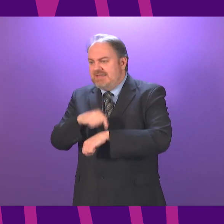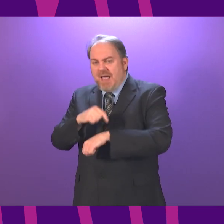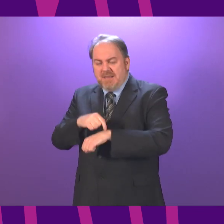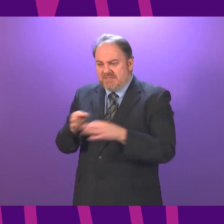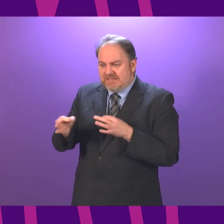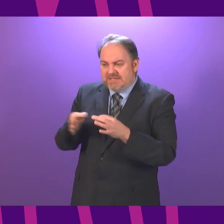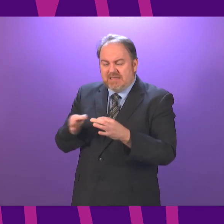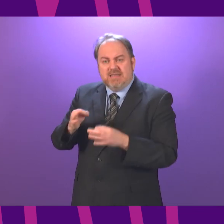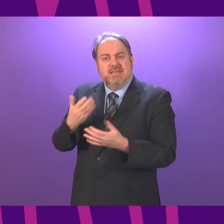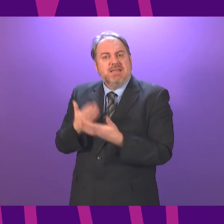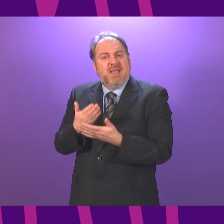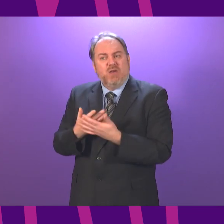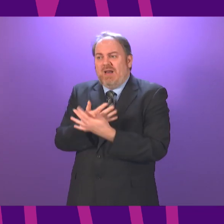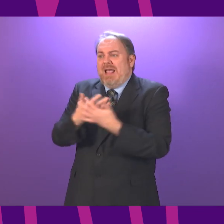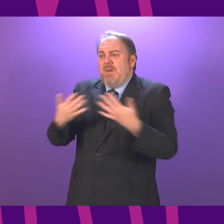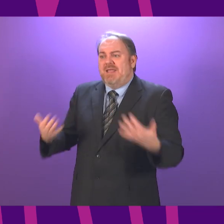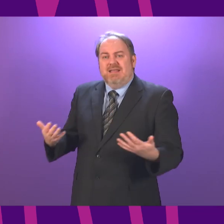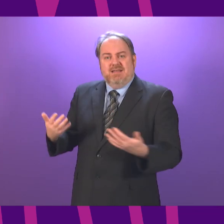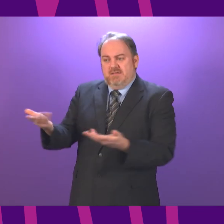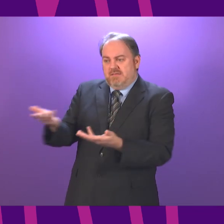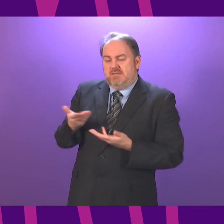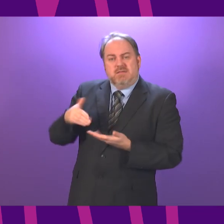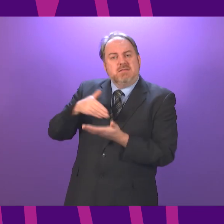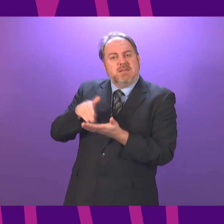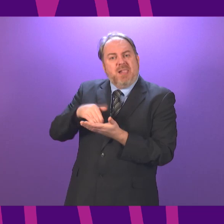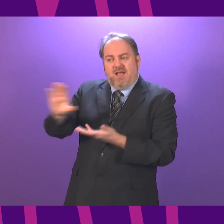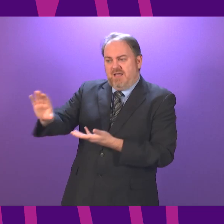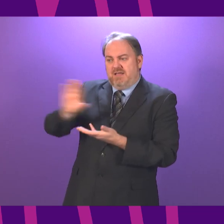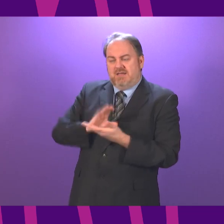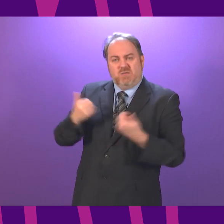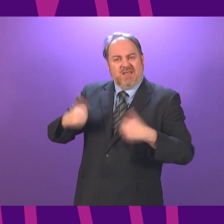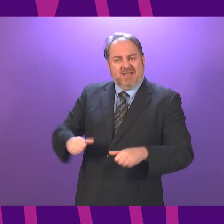If she is suggesting that, that is ludicrous, to be perfectly honest.